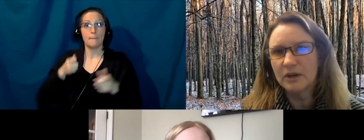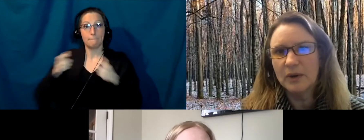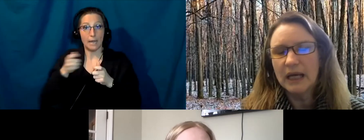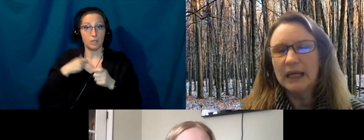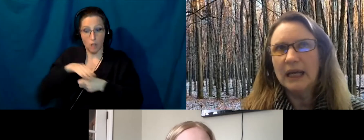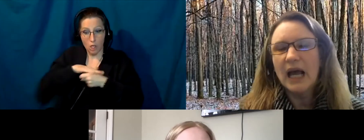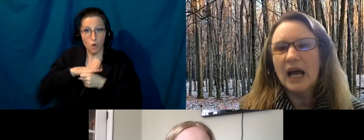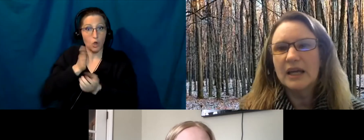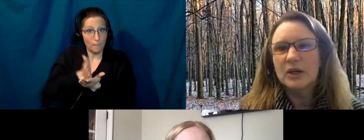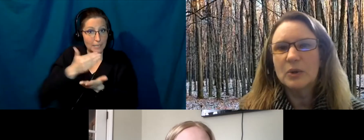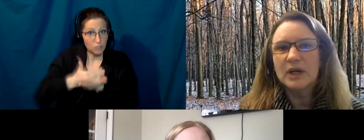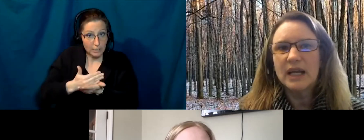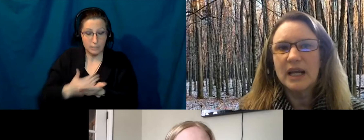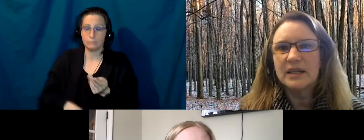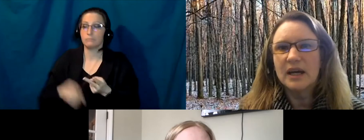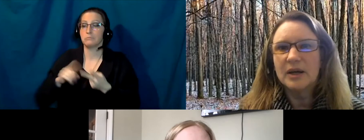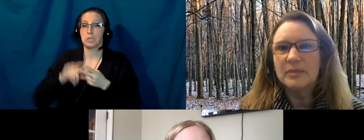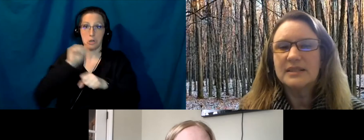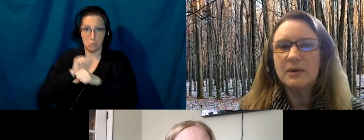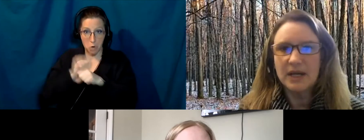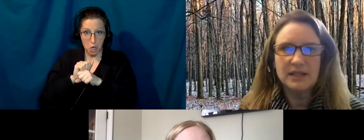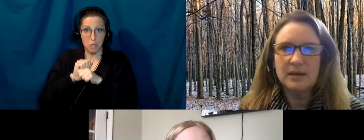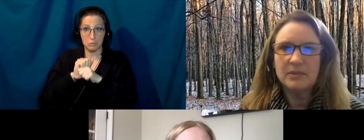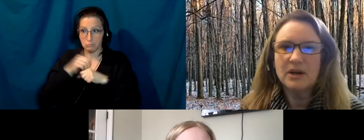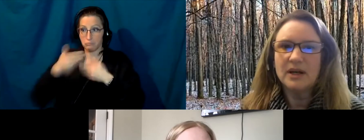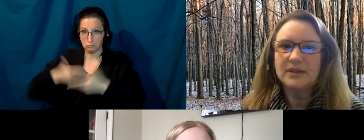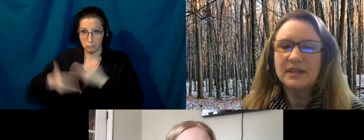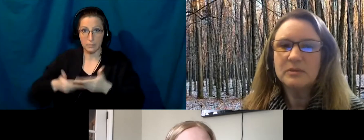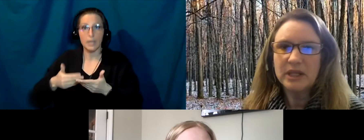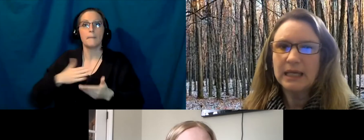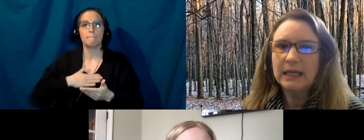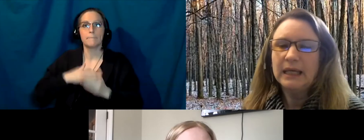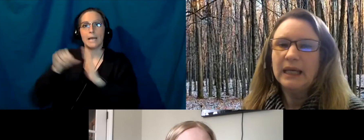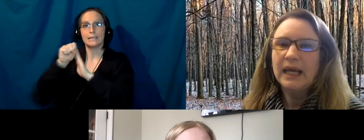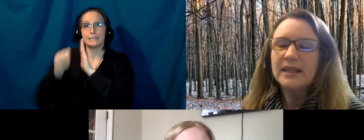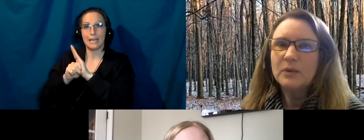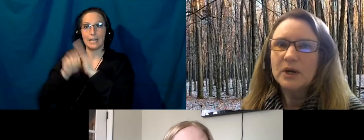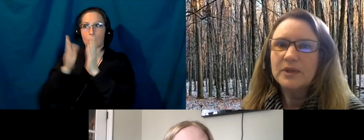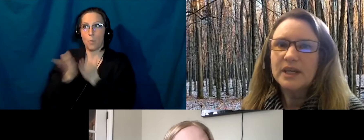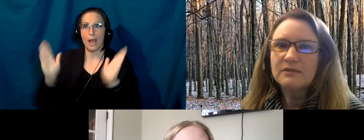and the workflow, I coordinate a statewide team called Sensibility and they work with